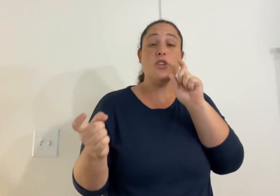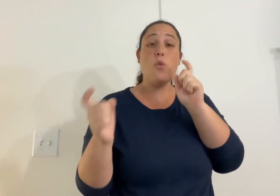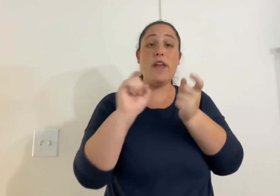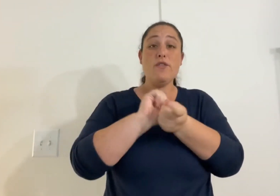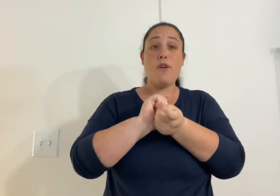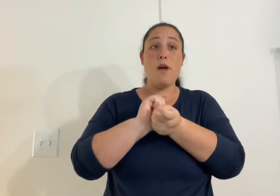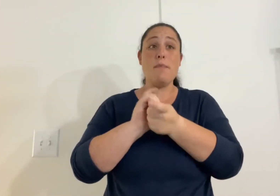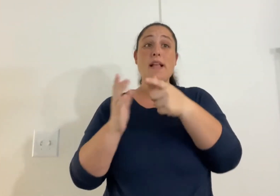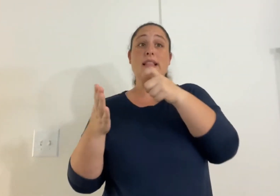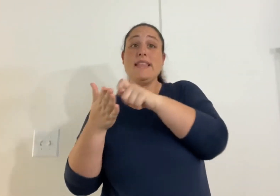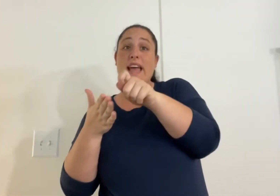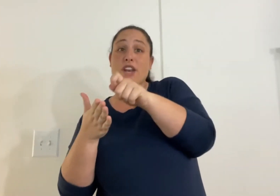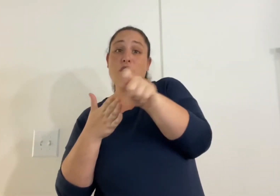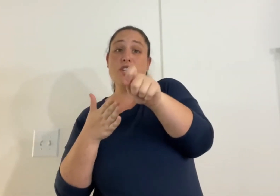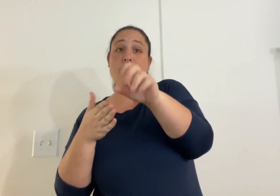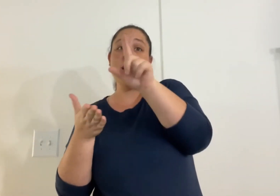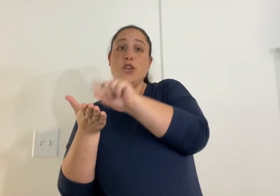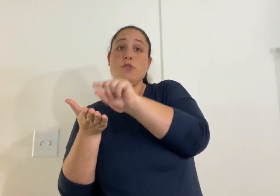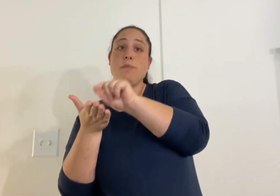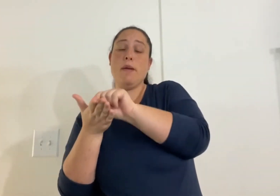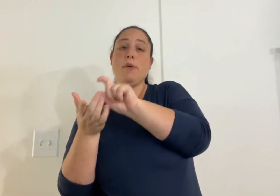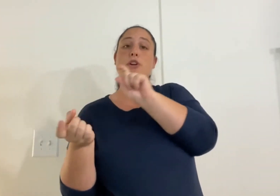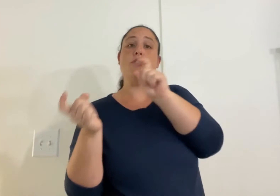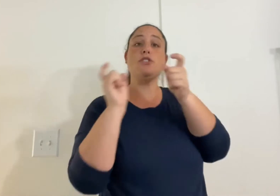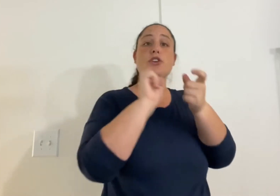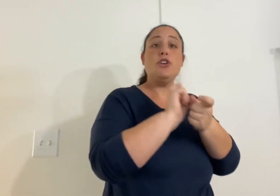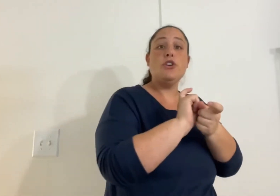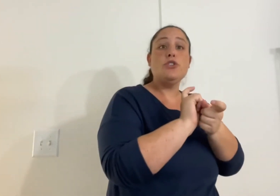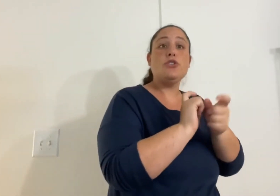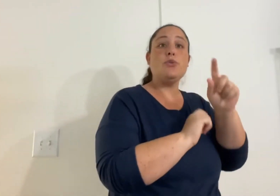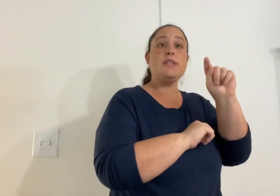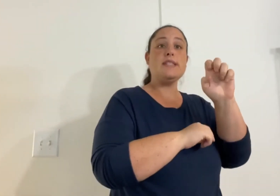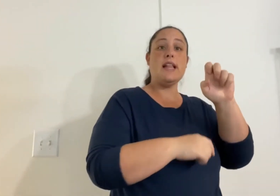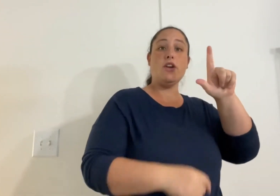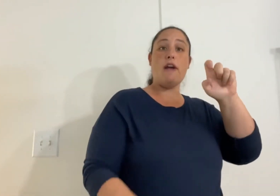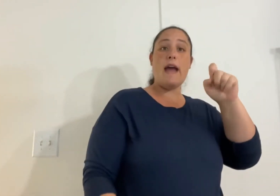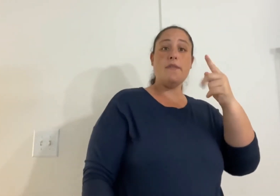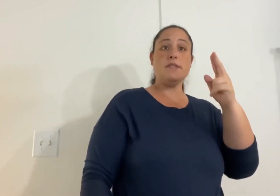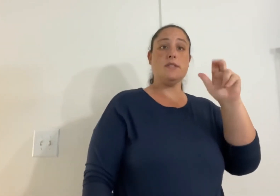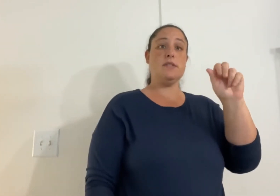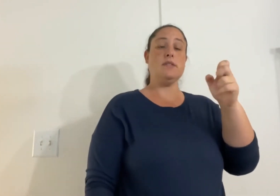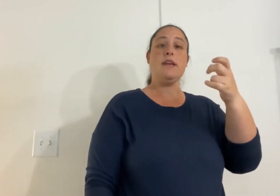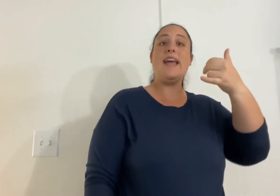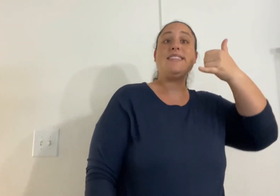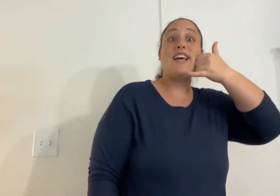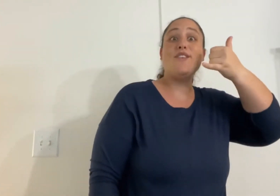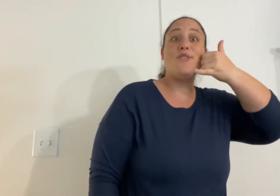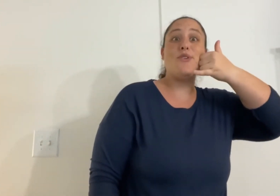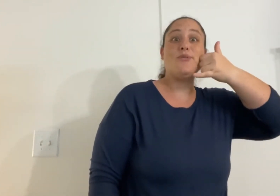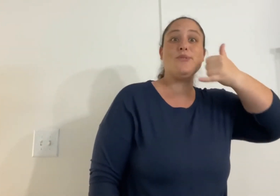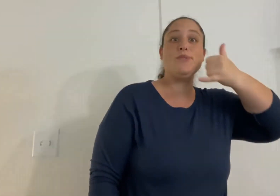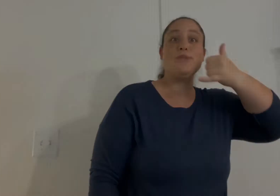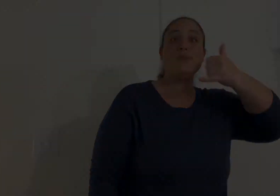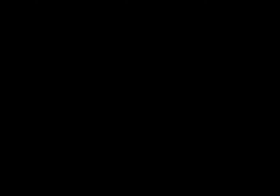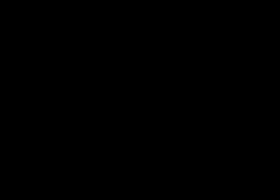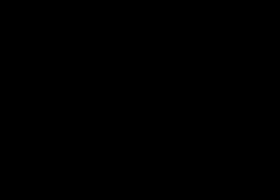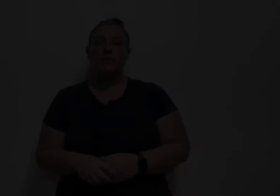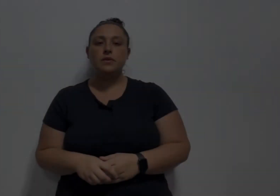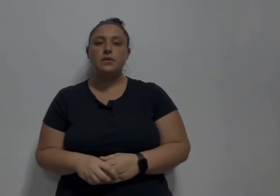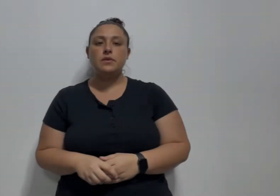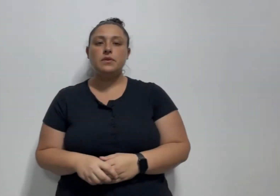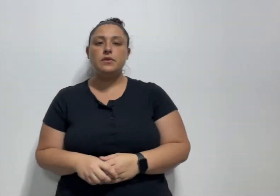Communication went from letters and newspapers to telegraphs and telephones.